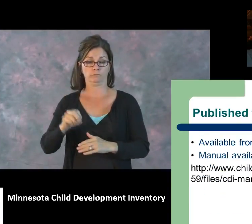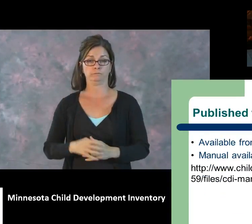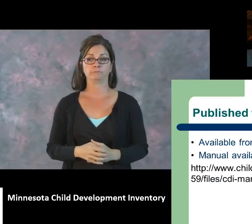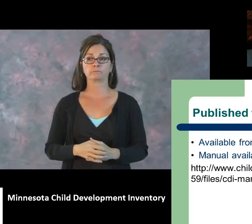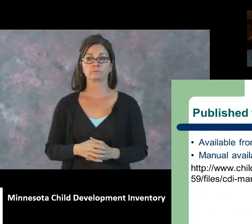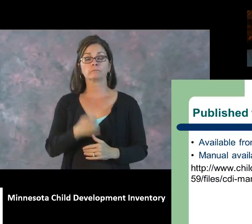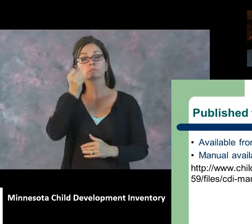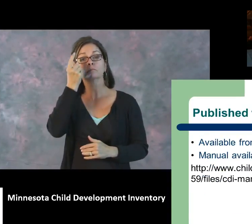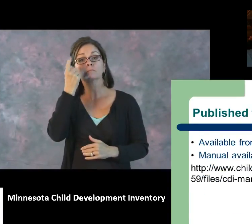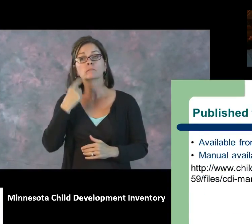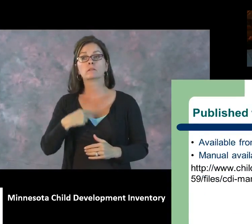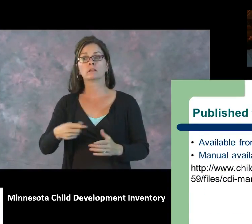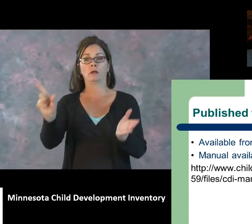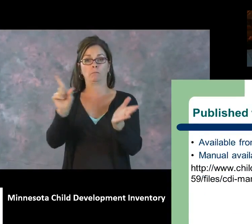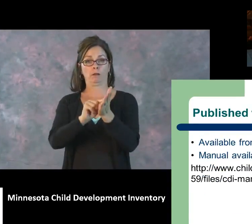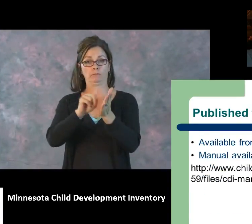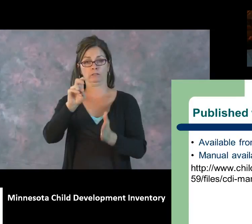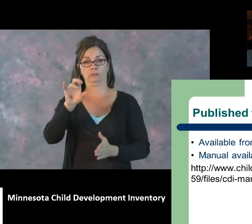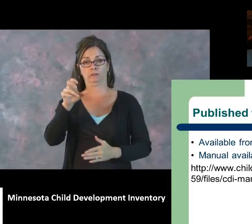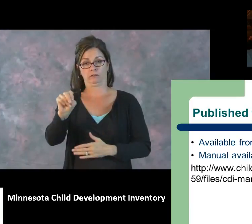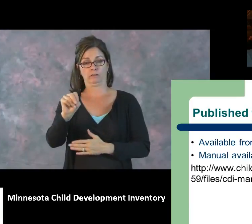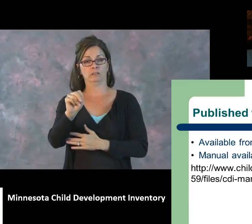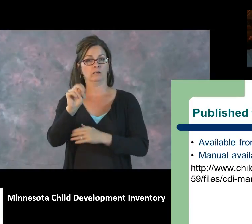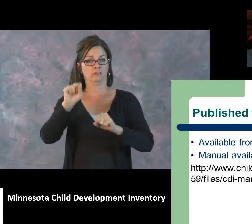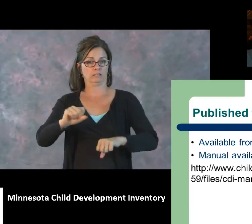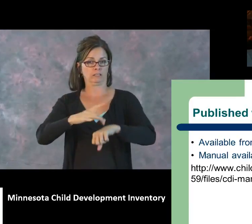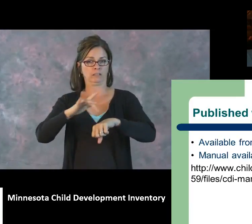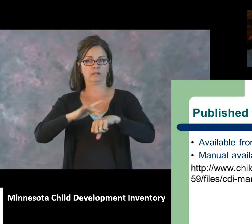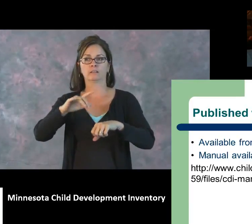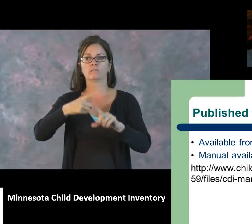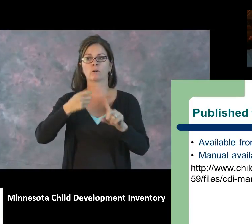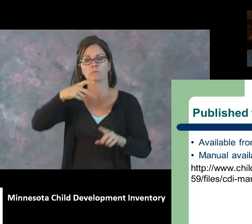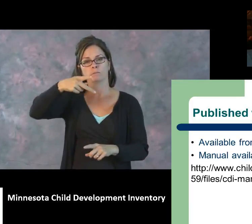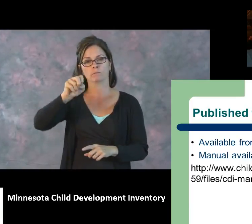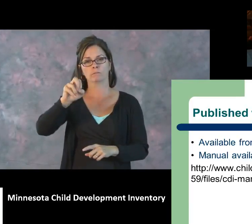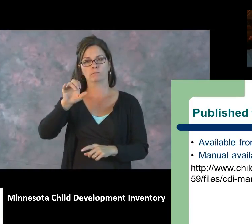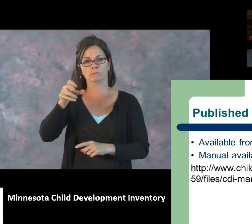The published version of this assessment is available from Pearson Education.